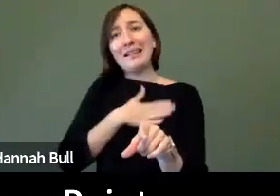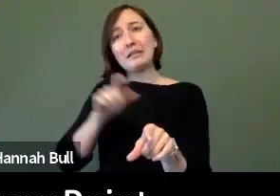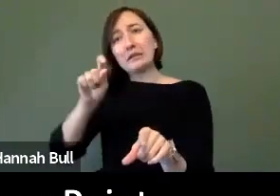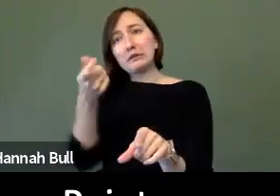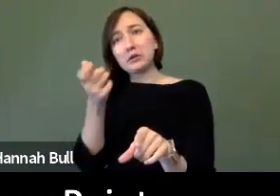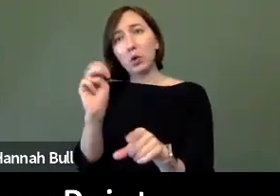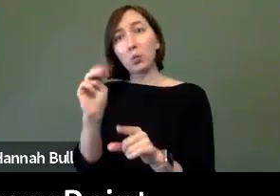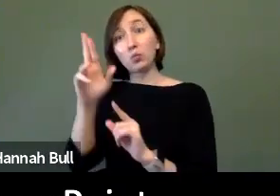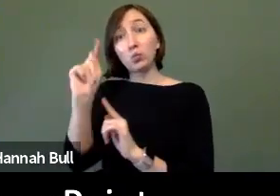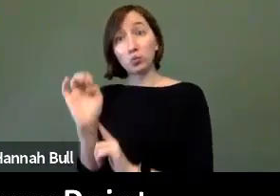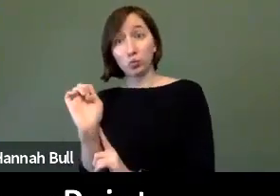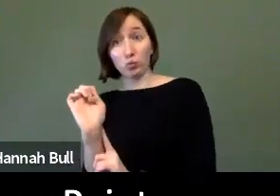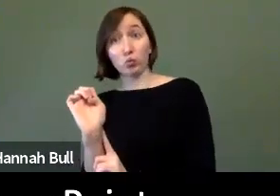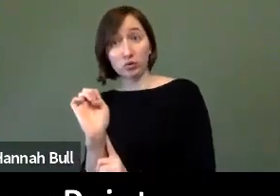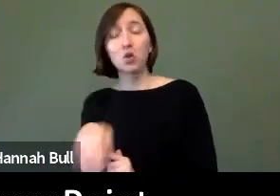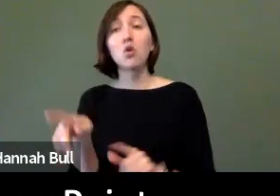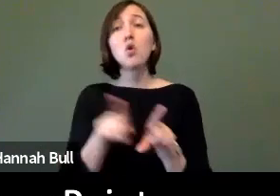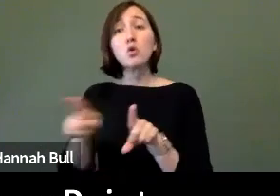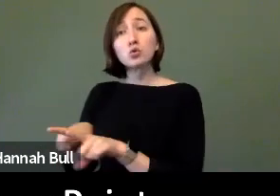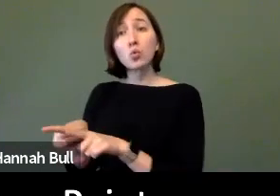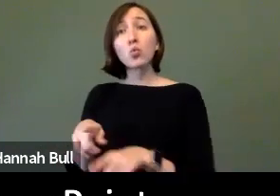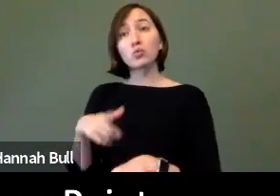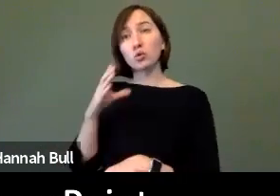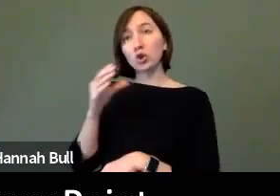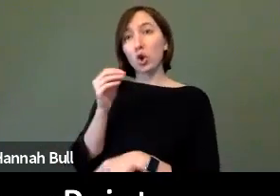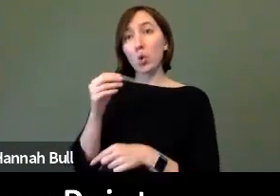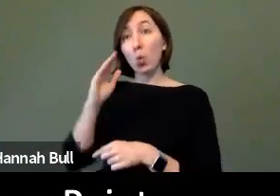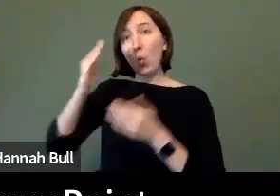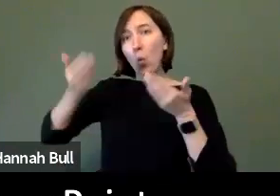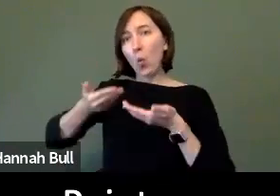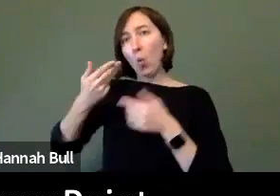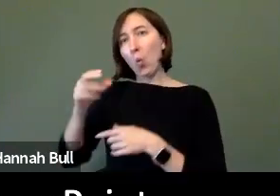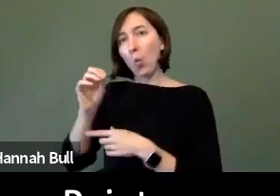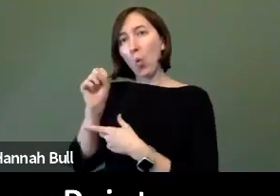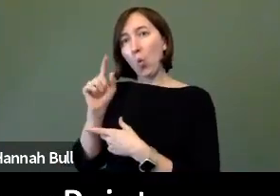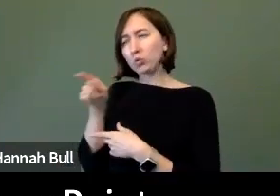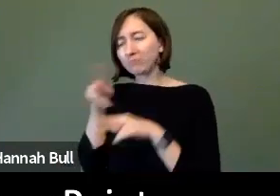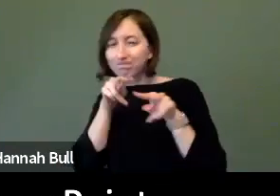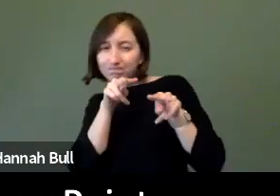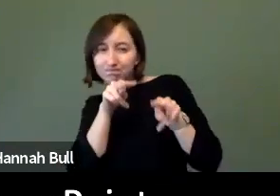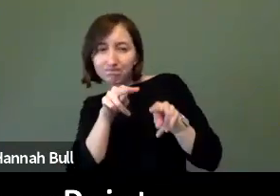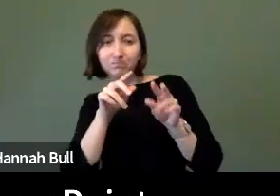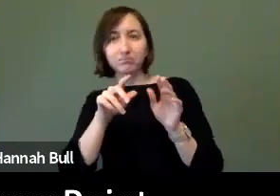We have our co-host keeping track of everything as well too. We have a lot of people in the room